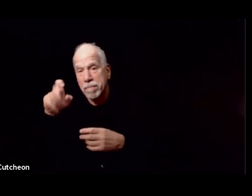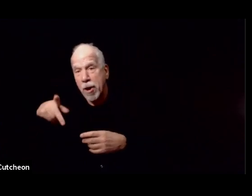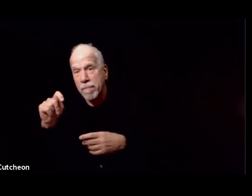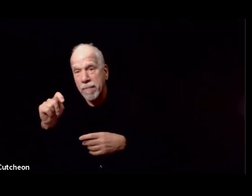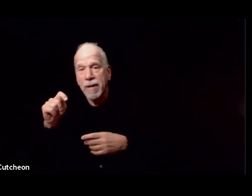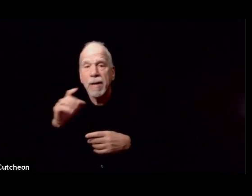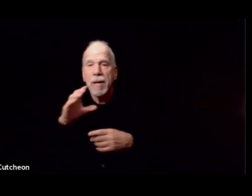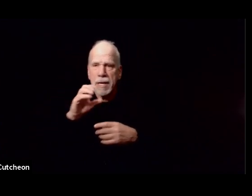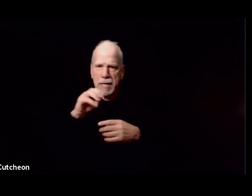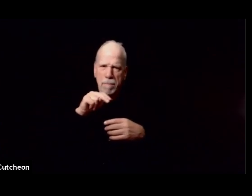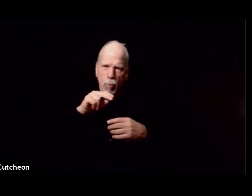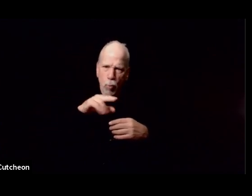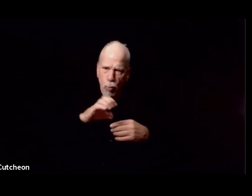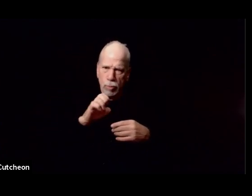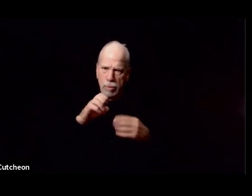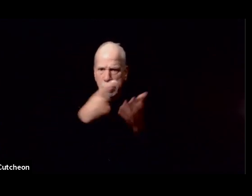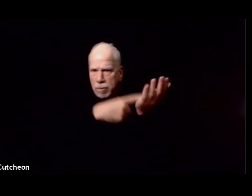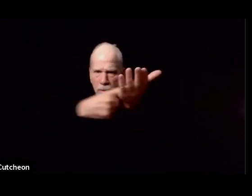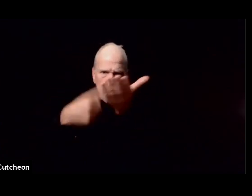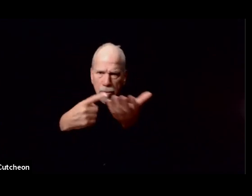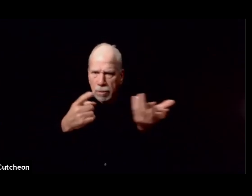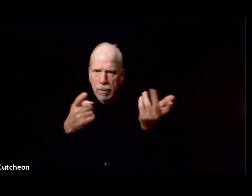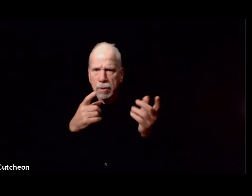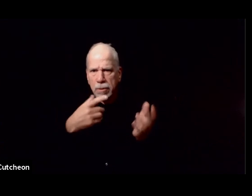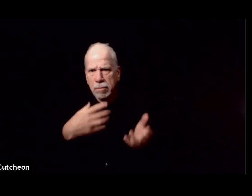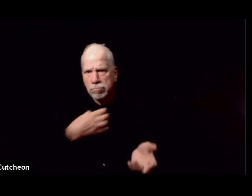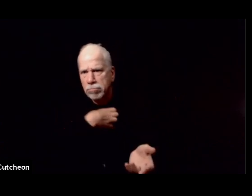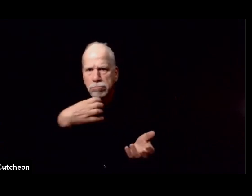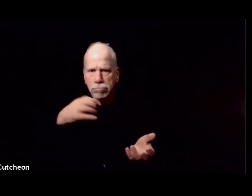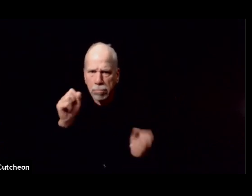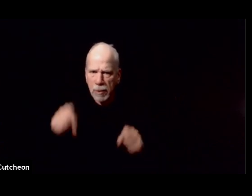apologize for the confusion and the frustration. We're trying to work through to prevent those